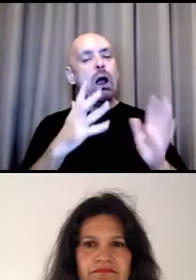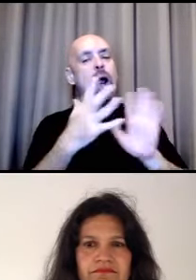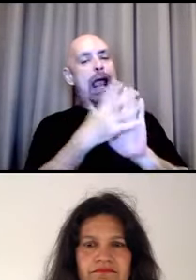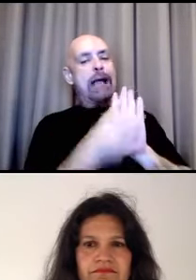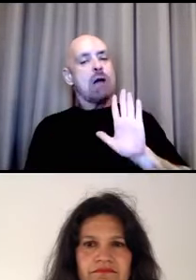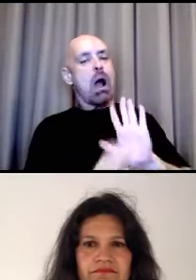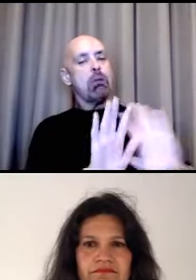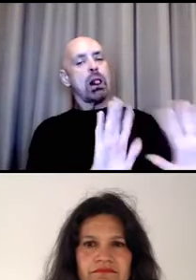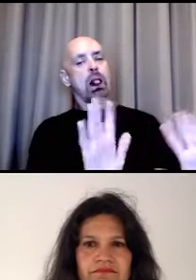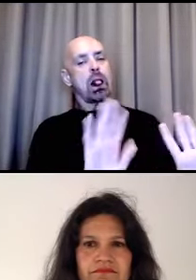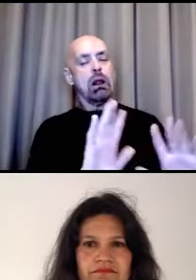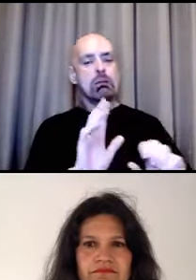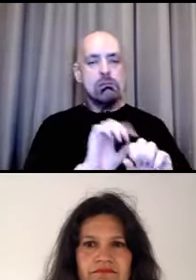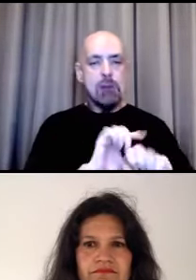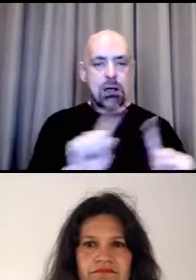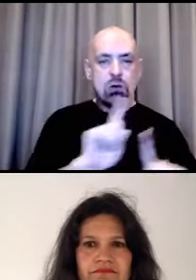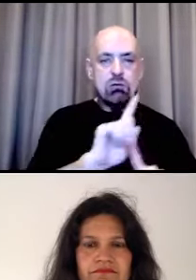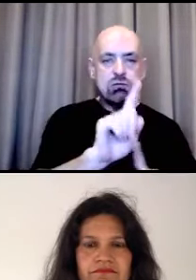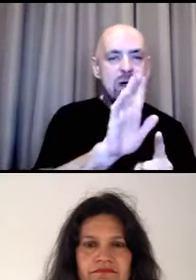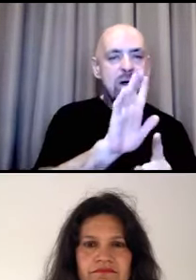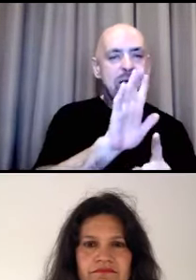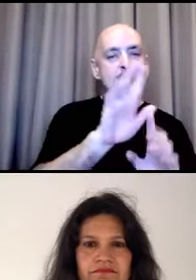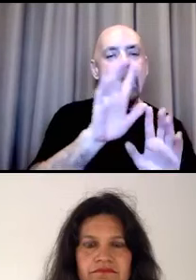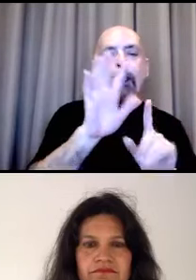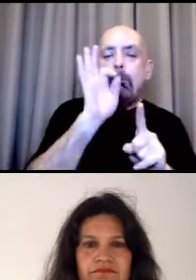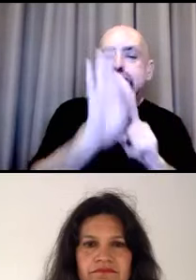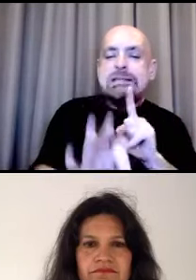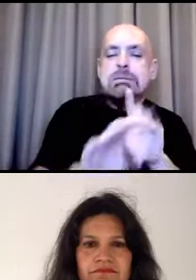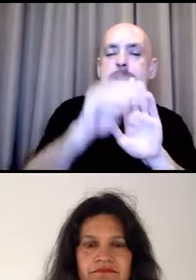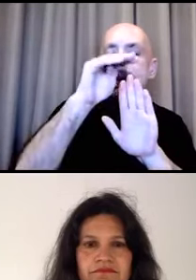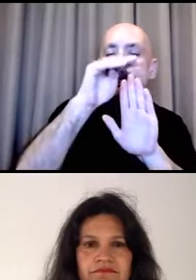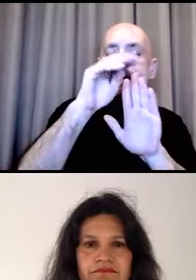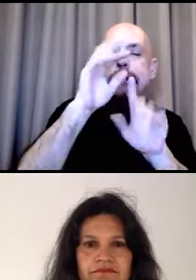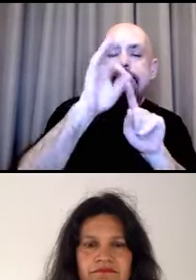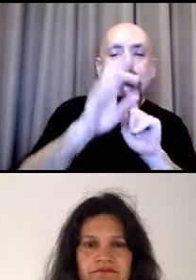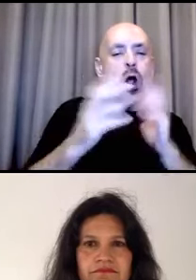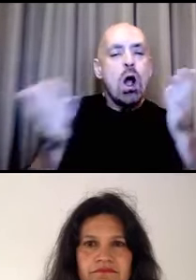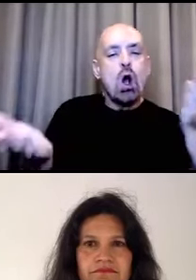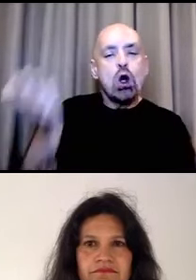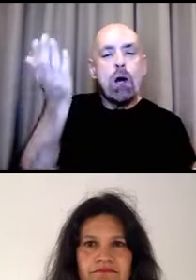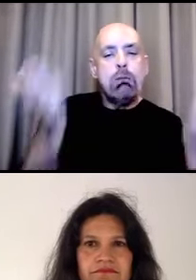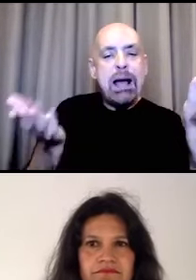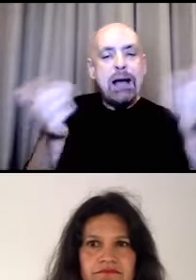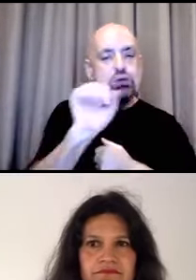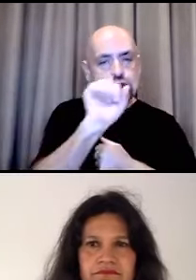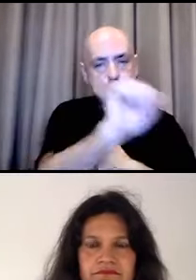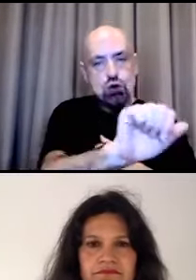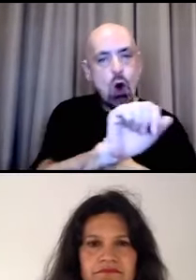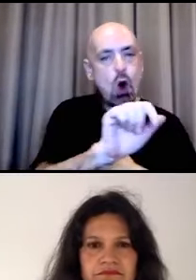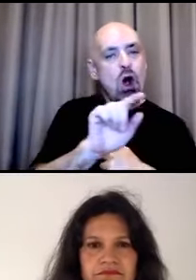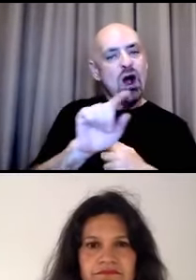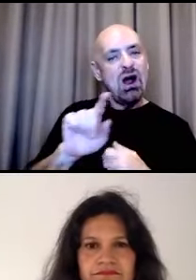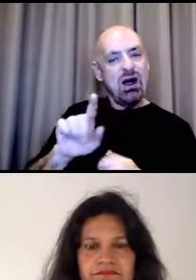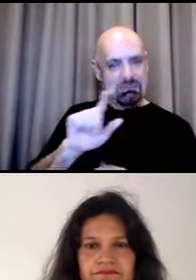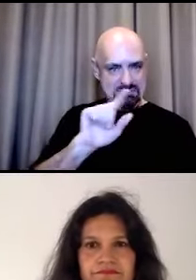one I'm I've been involved in all of them but they all take on the perspective